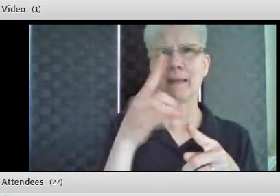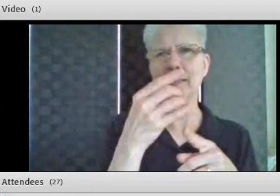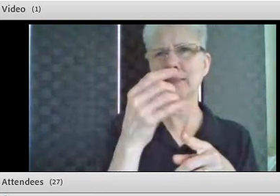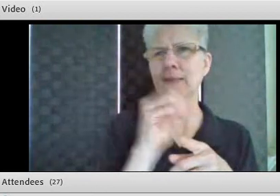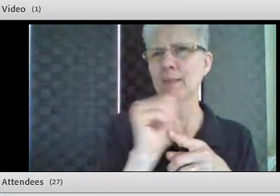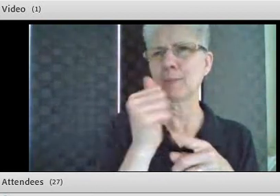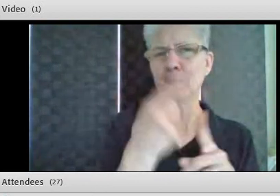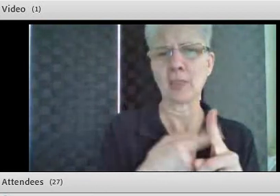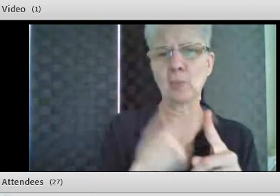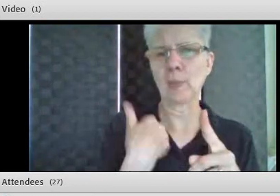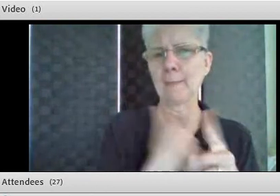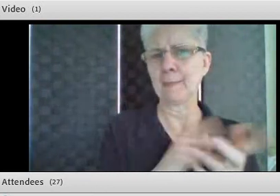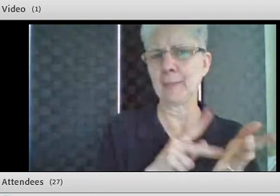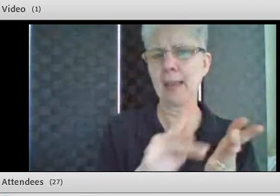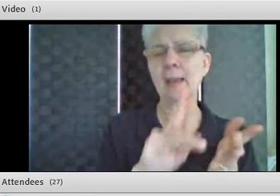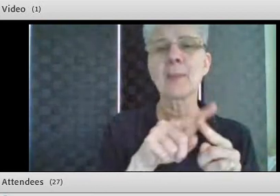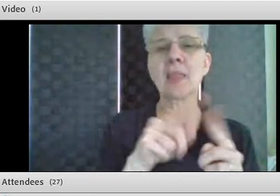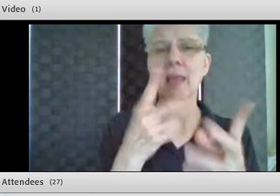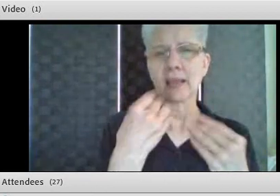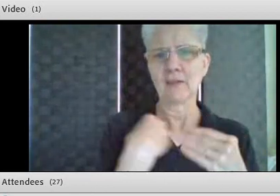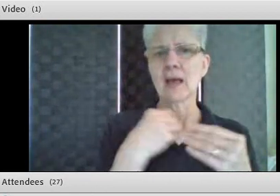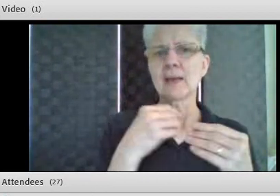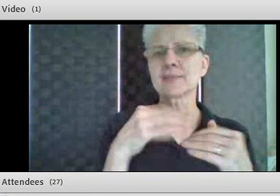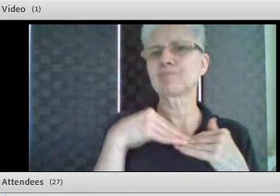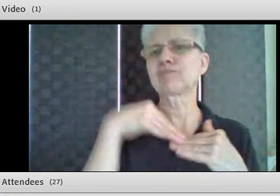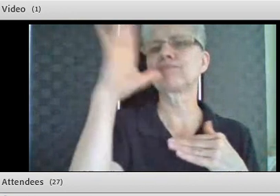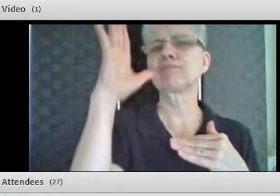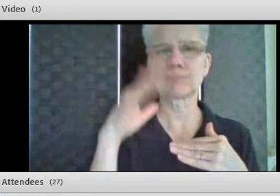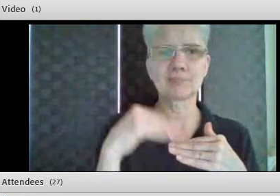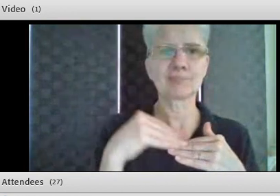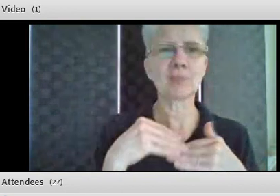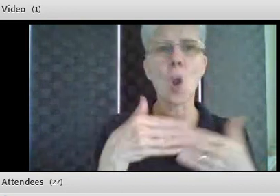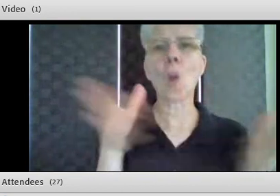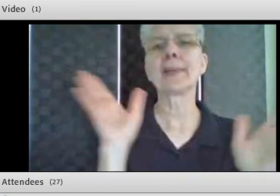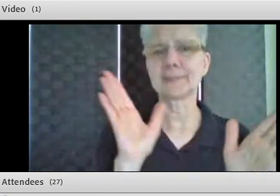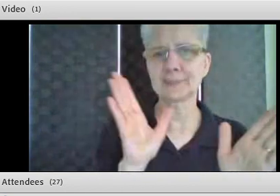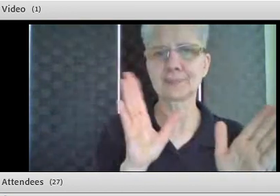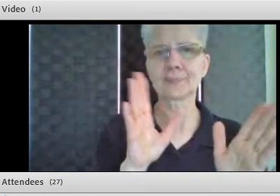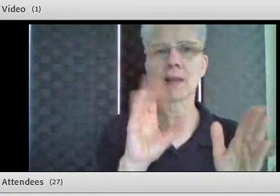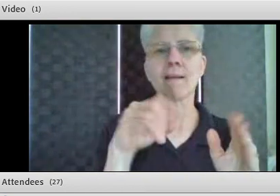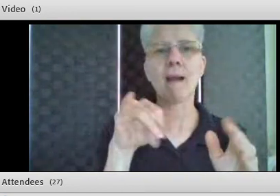but for us it's well worth it to pay for it. You know, it's about $7 a month, or $8 a month is what we pay,